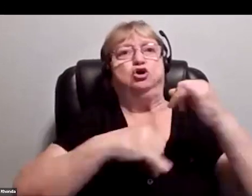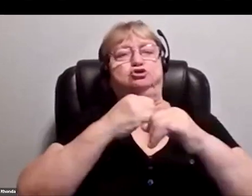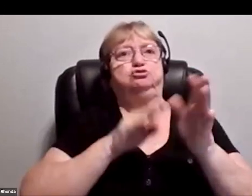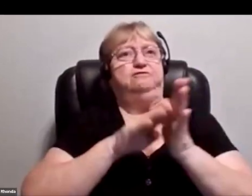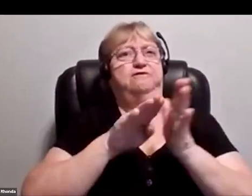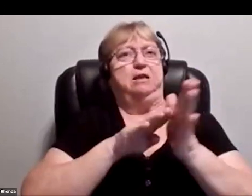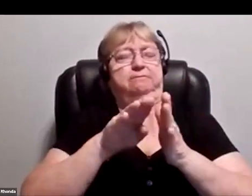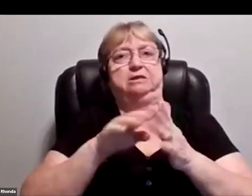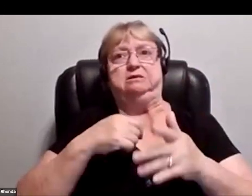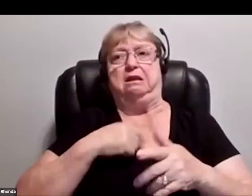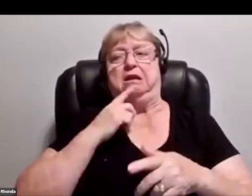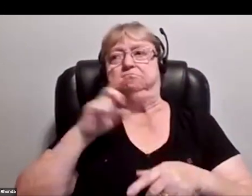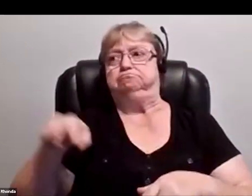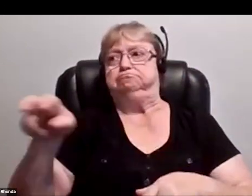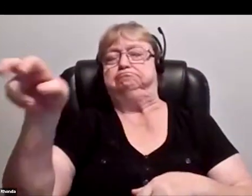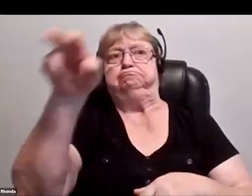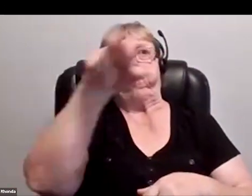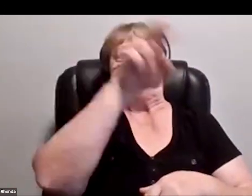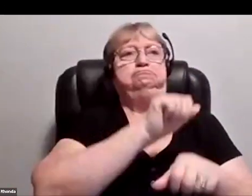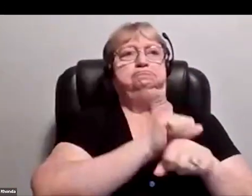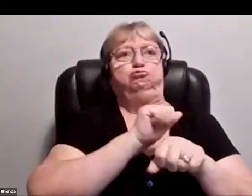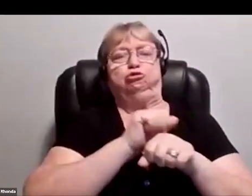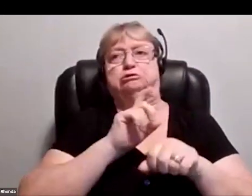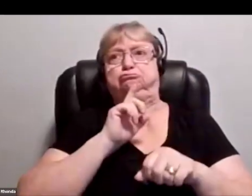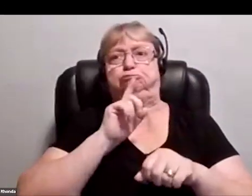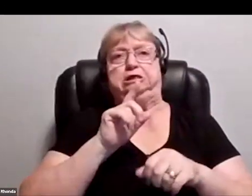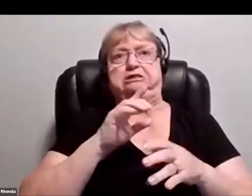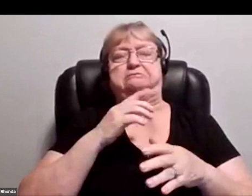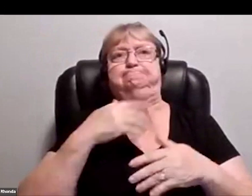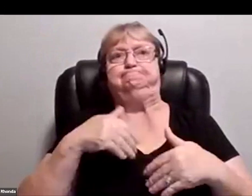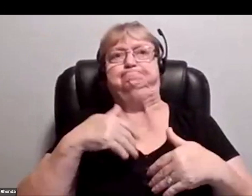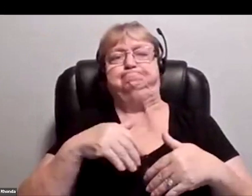This is a skill that helps, is really helpful and important when you're working